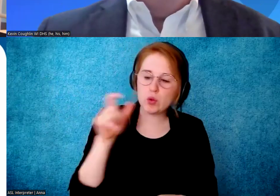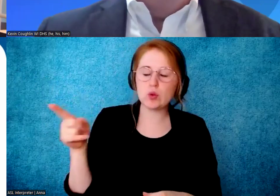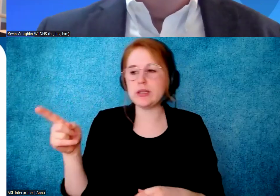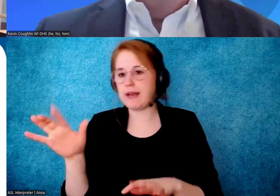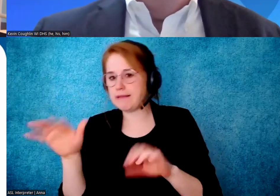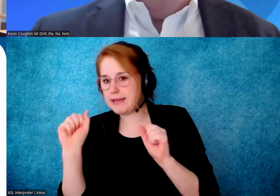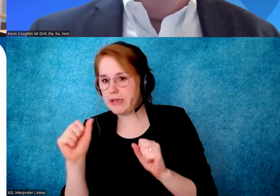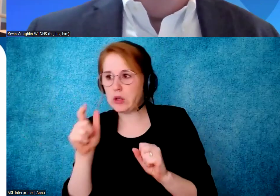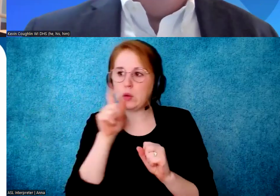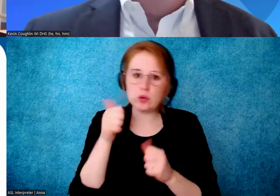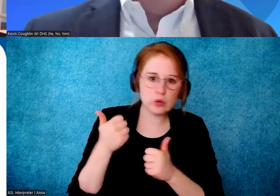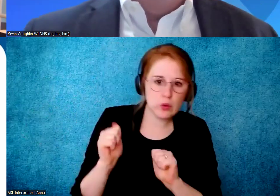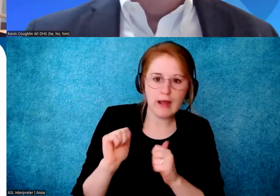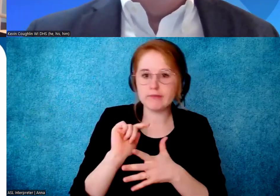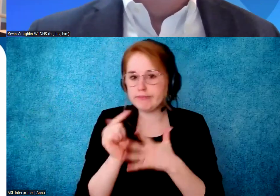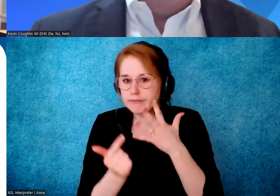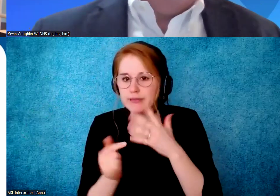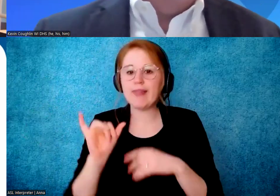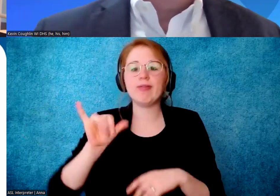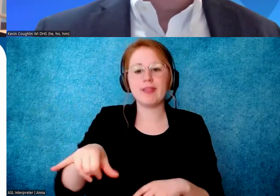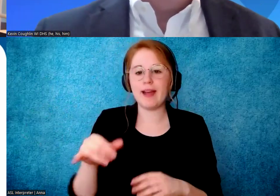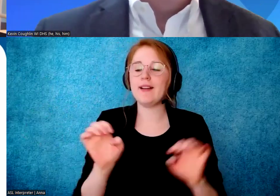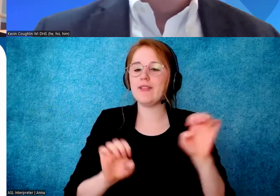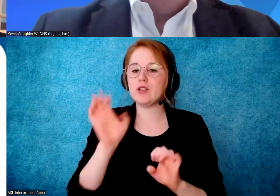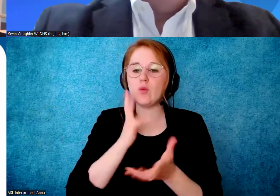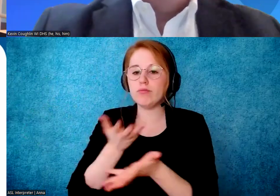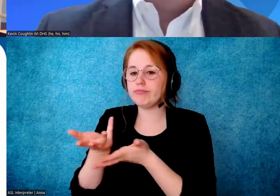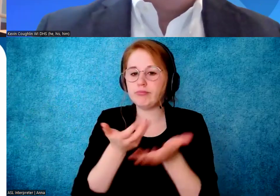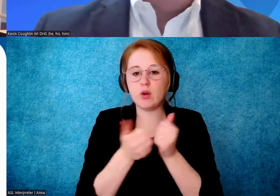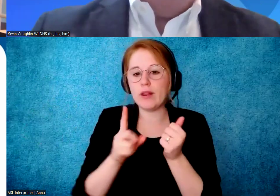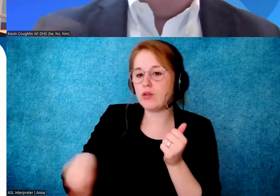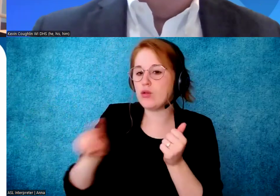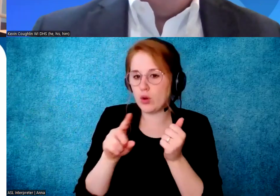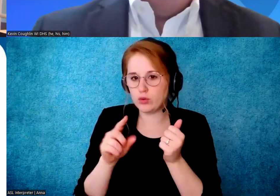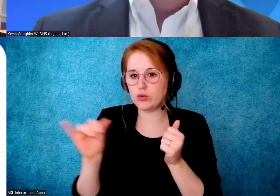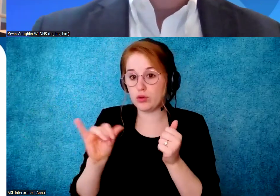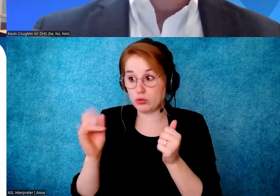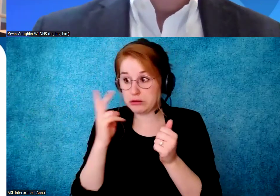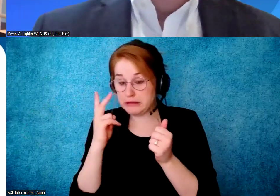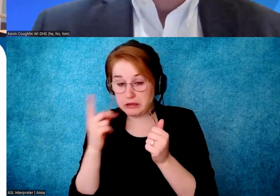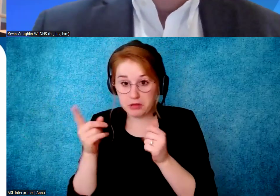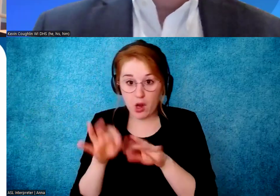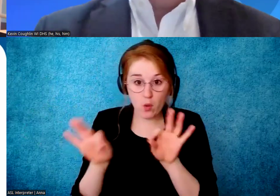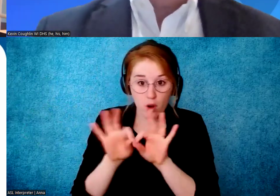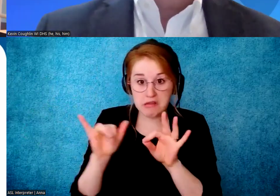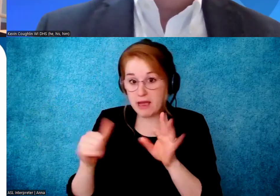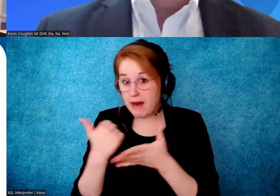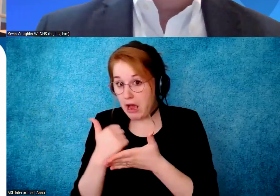And our evaluation is also going to talk to those individuals to see was it worth, you know, did it make a difference that this was in